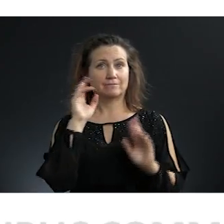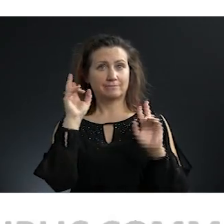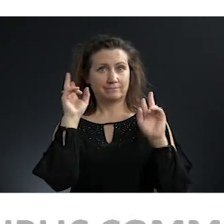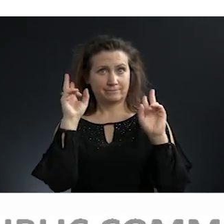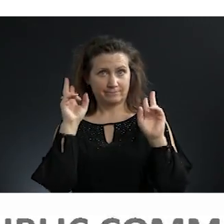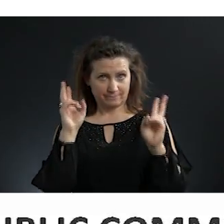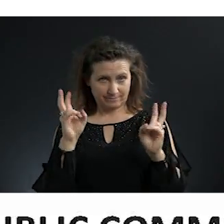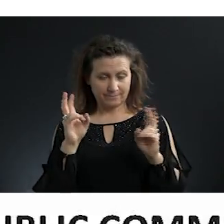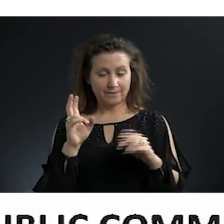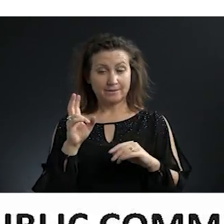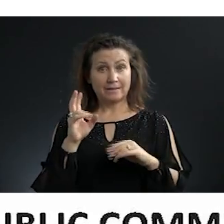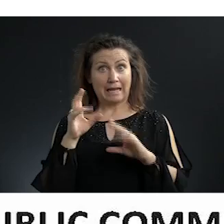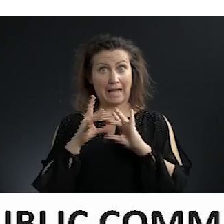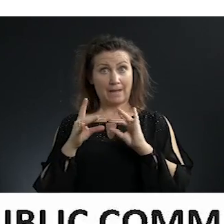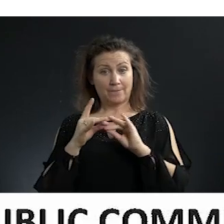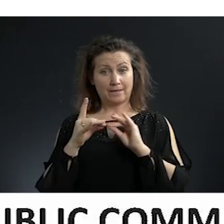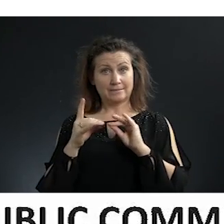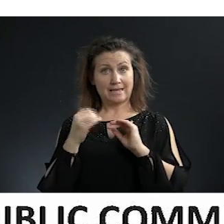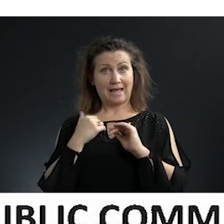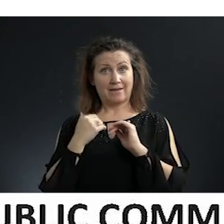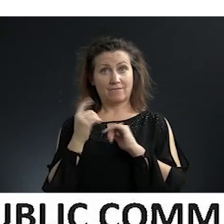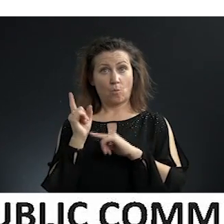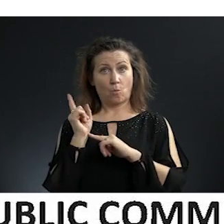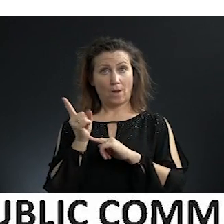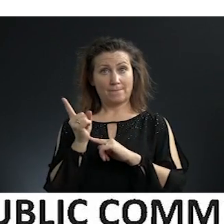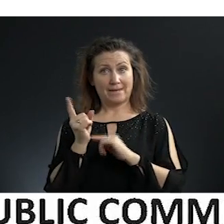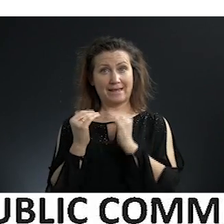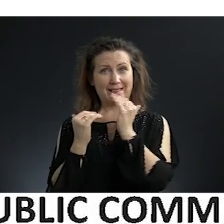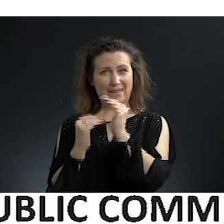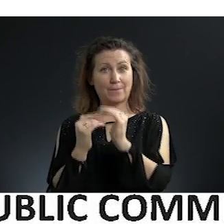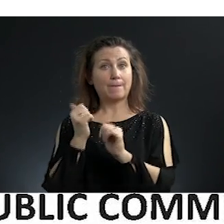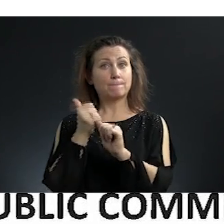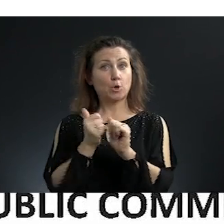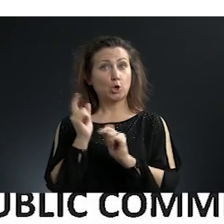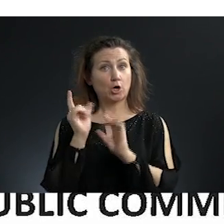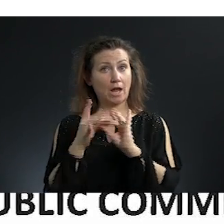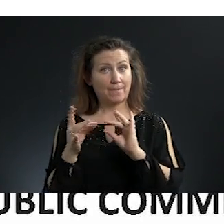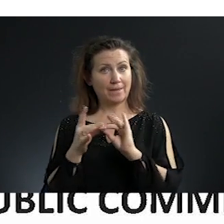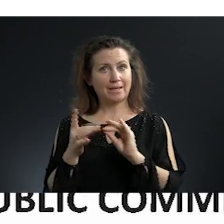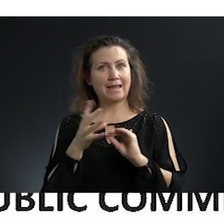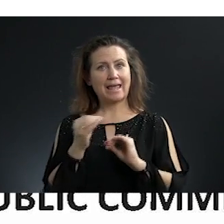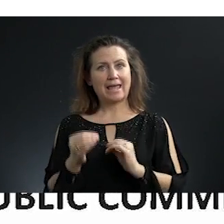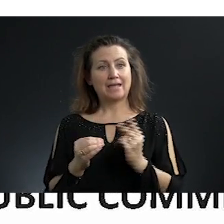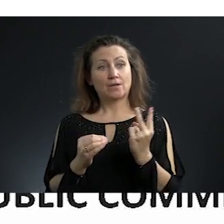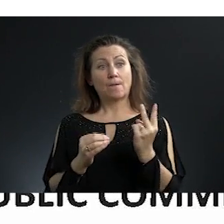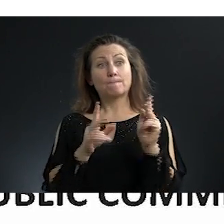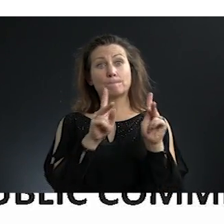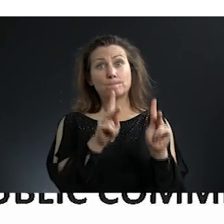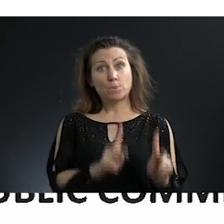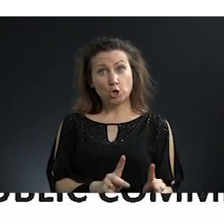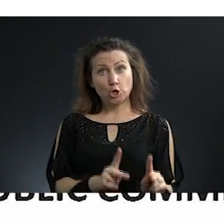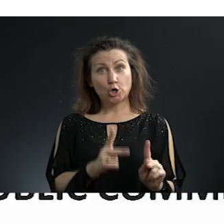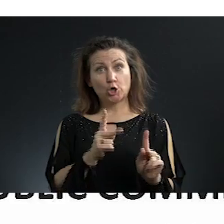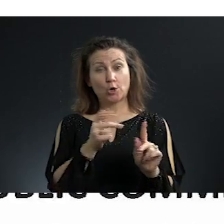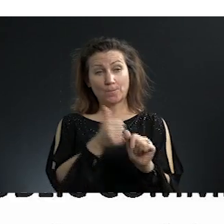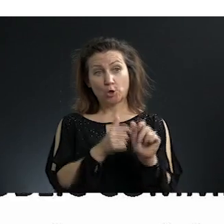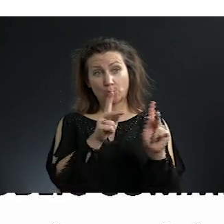Comments will be limited to one minute per comment and a maximum of 2 comments will be allowed per individual on each